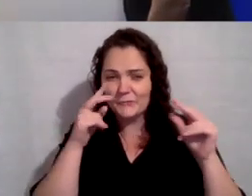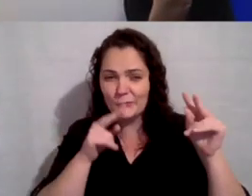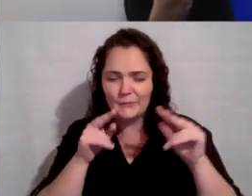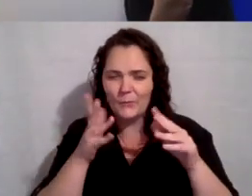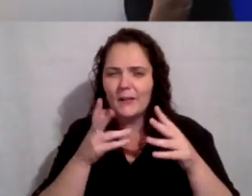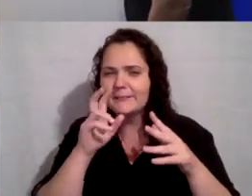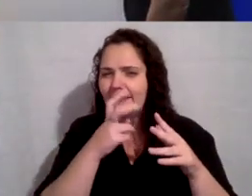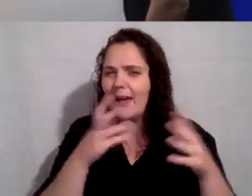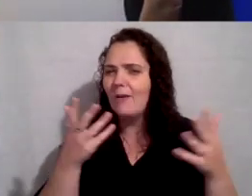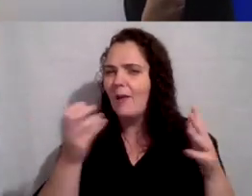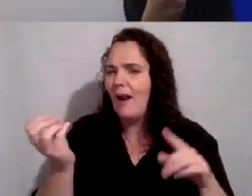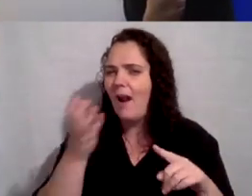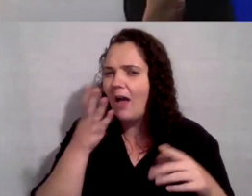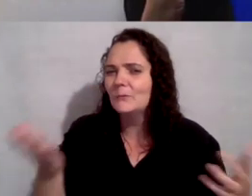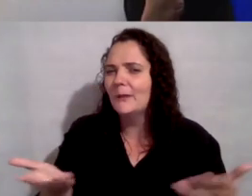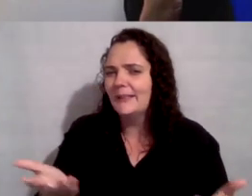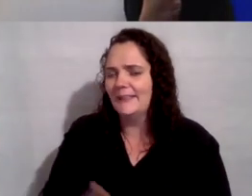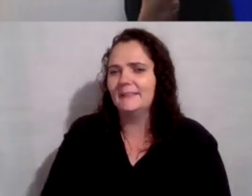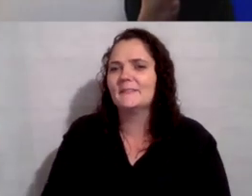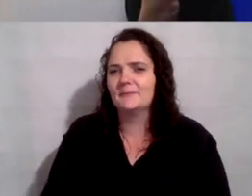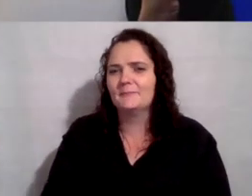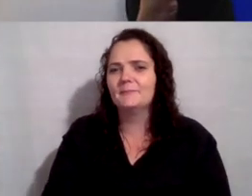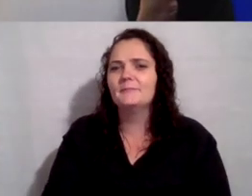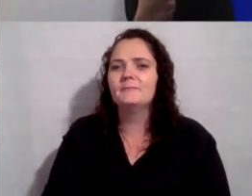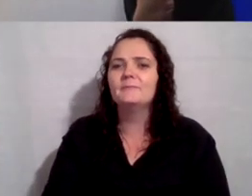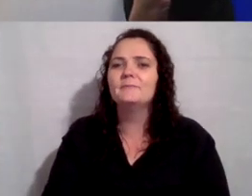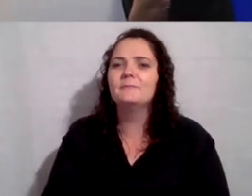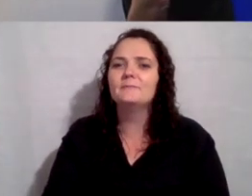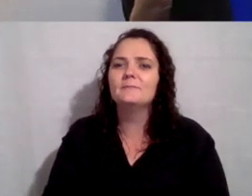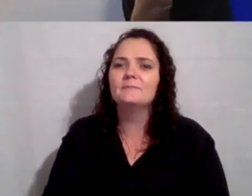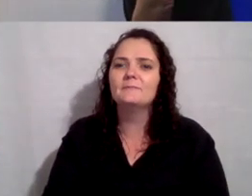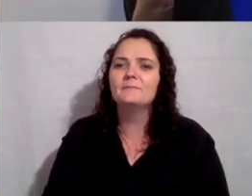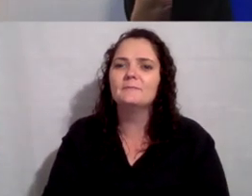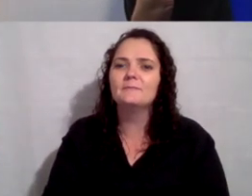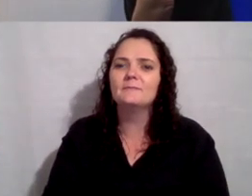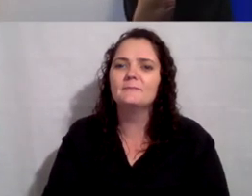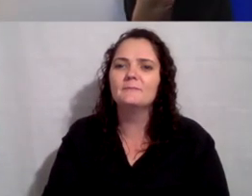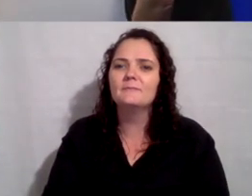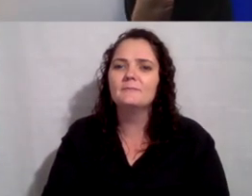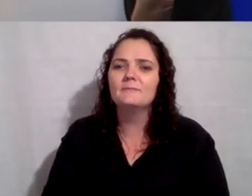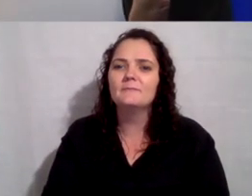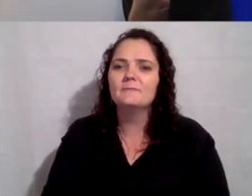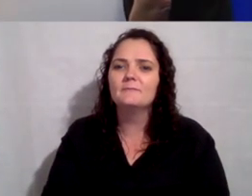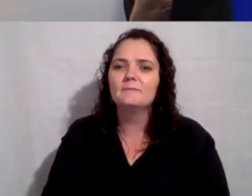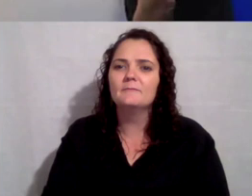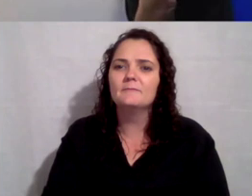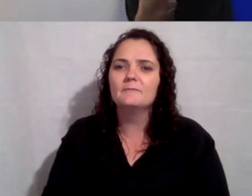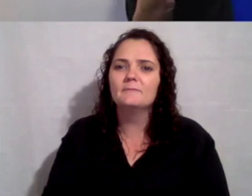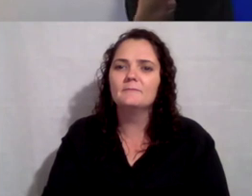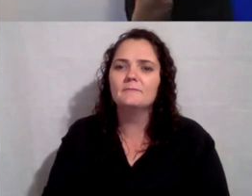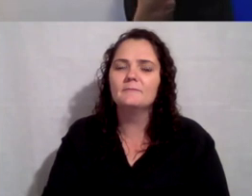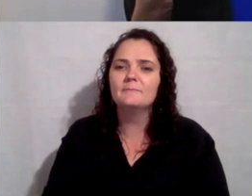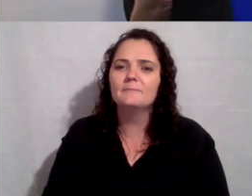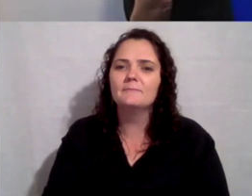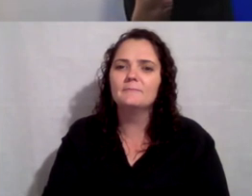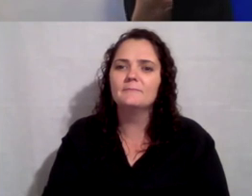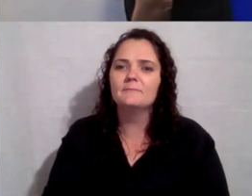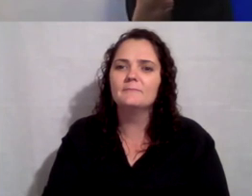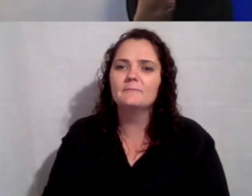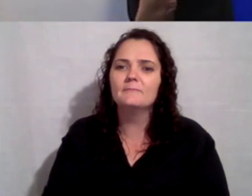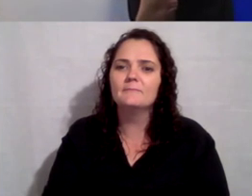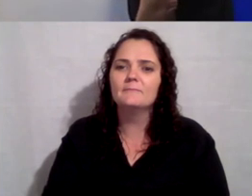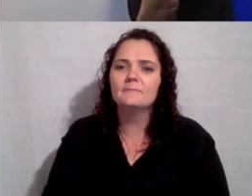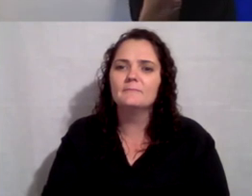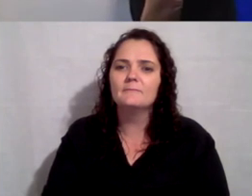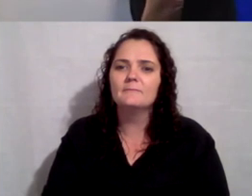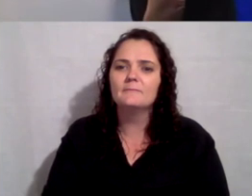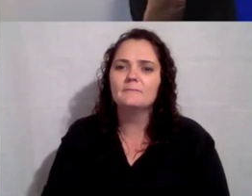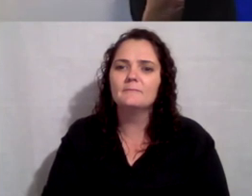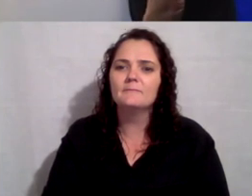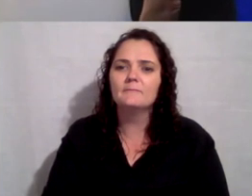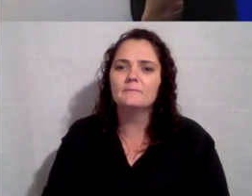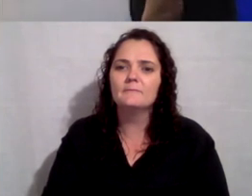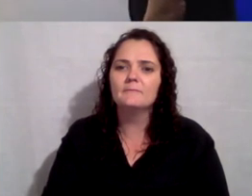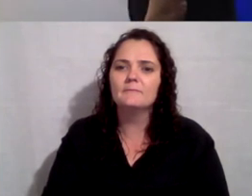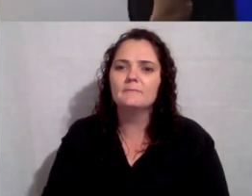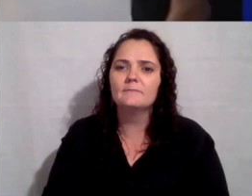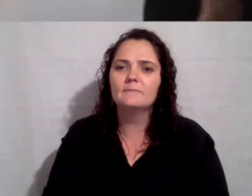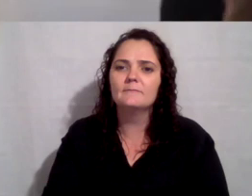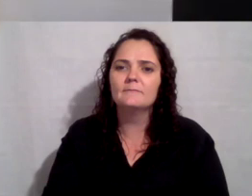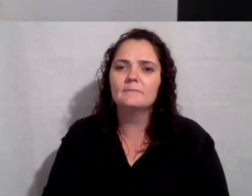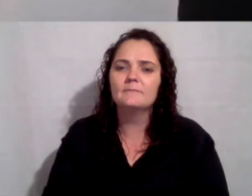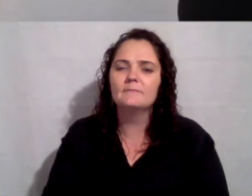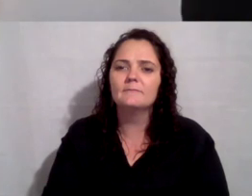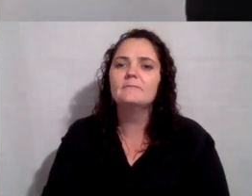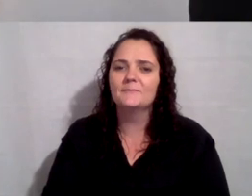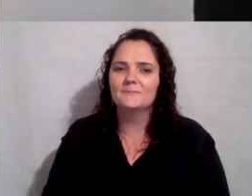looking at those shapes.